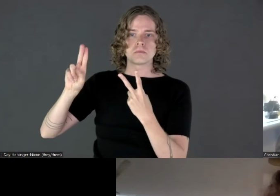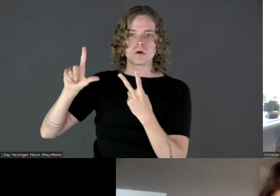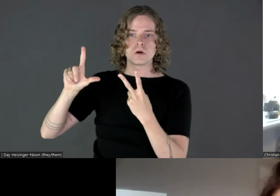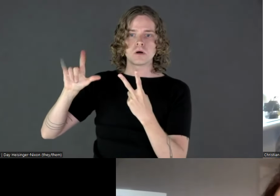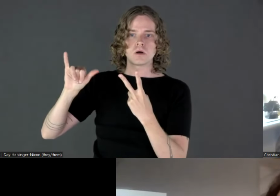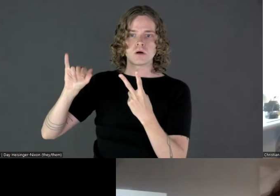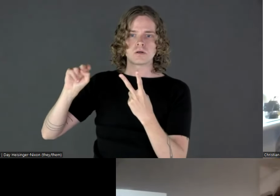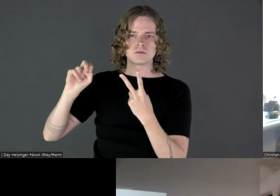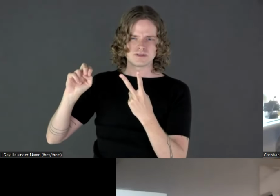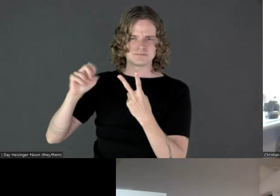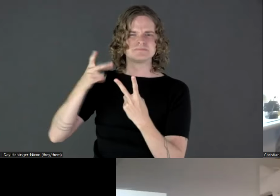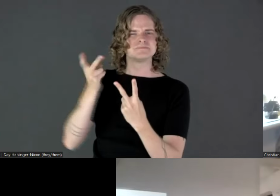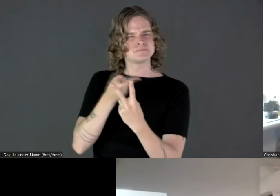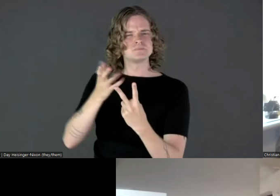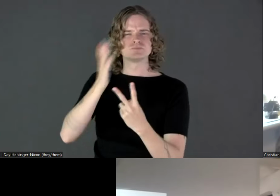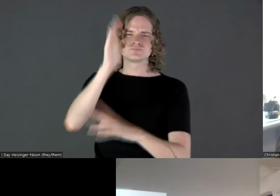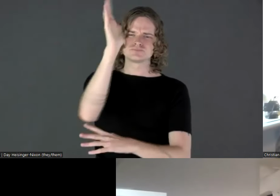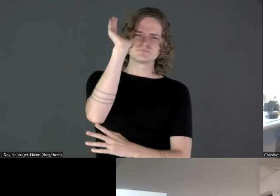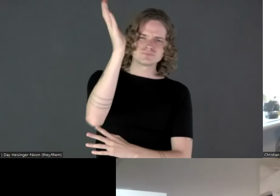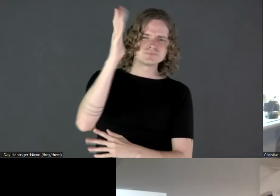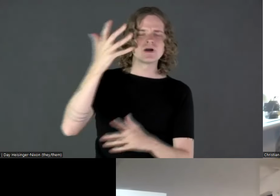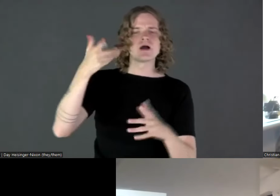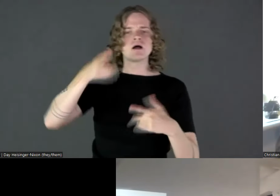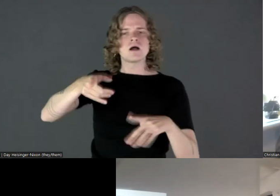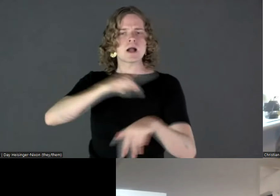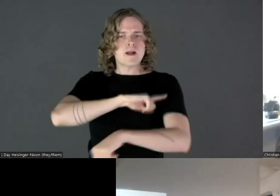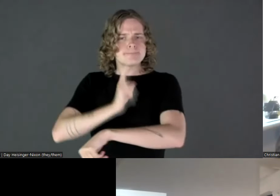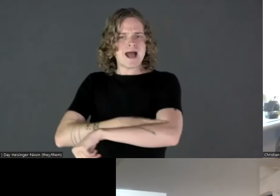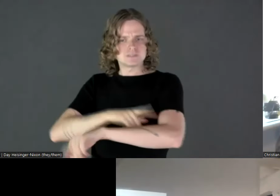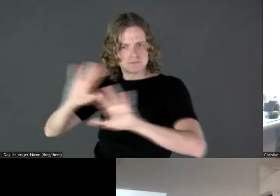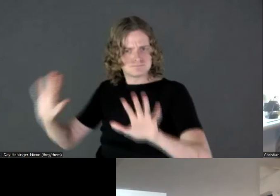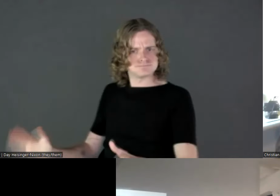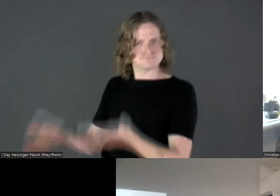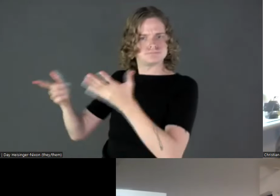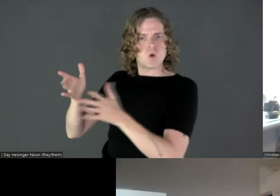to strengthen the capacity of humanitarian actors. Ulrike and Pauline, the floor is yours.